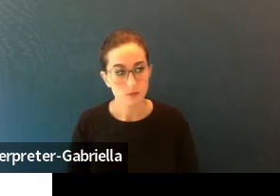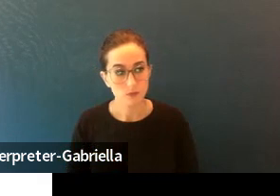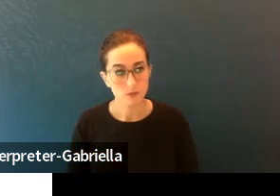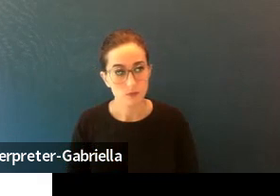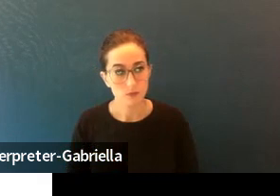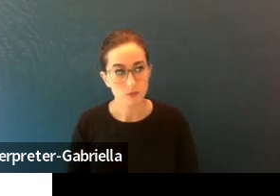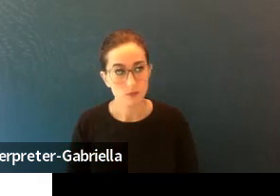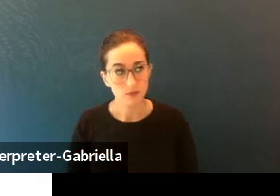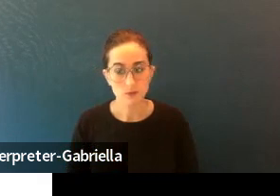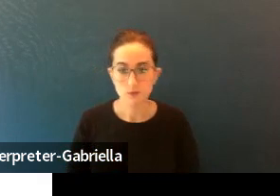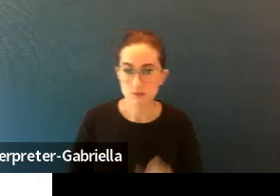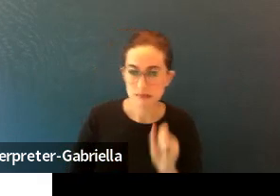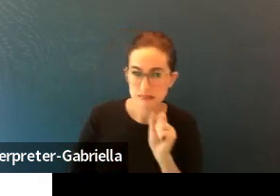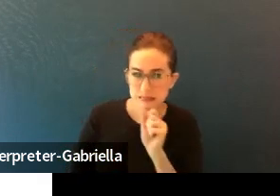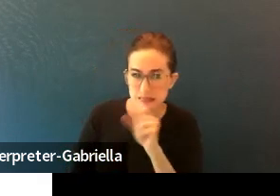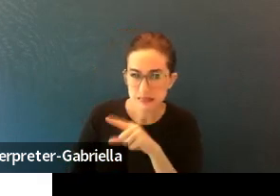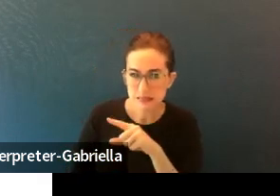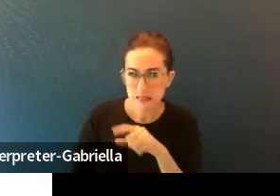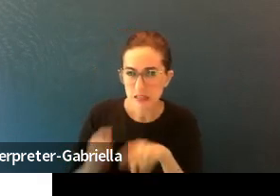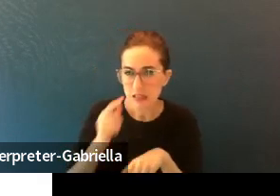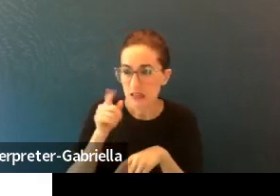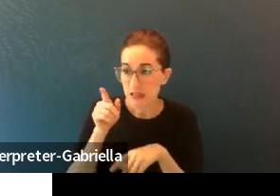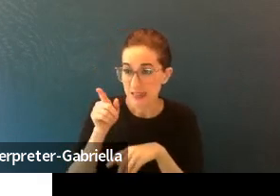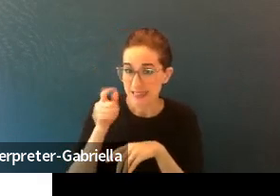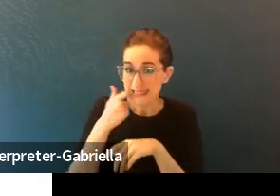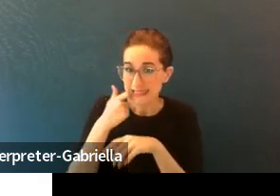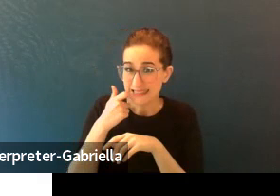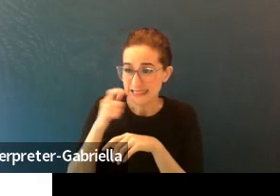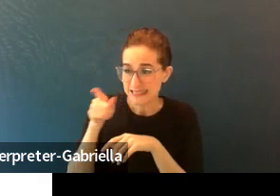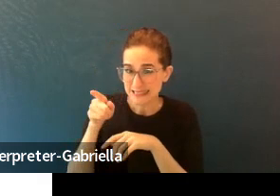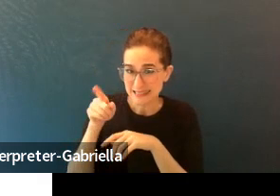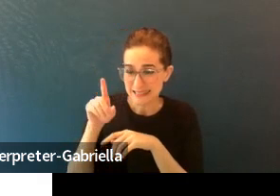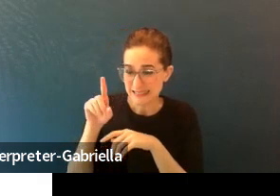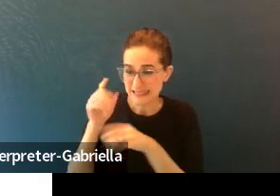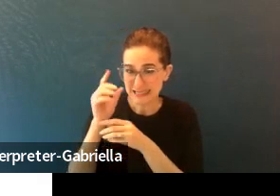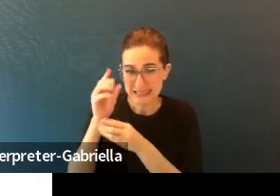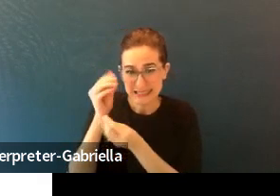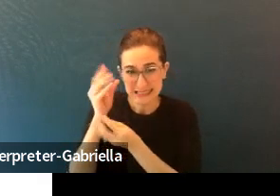Could we use this data in a stats class? I believe we could. Absolutely. And this is publicly available.